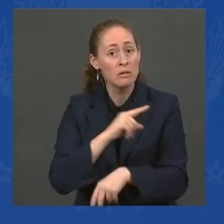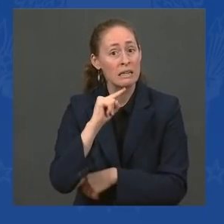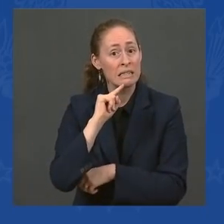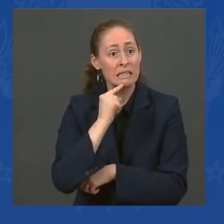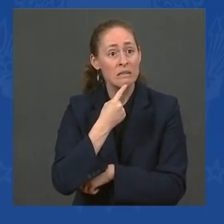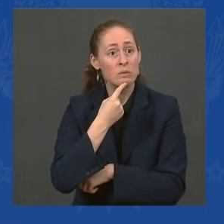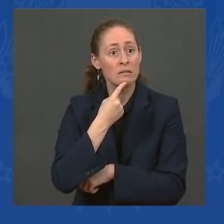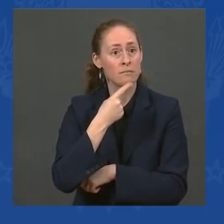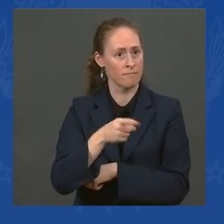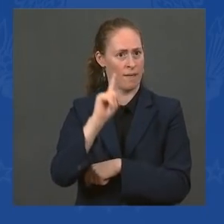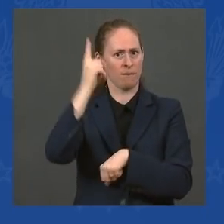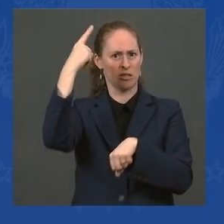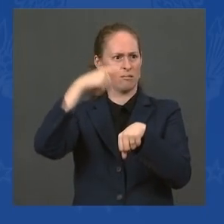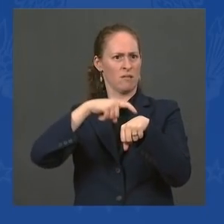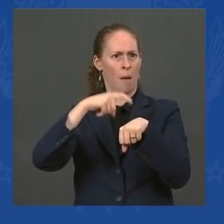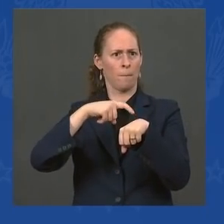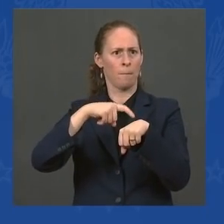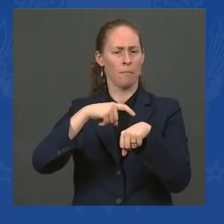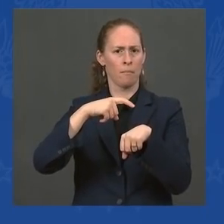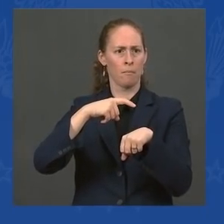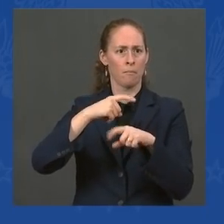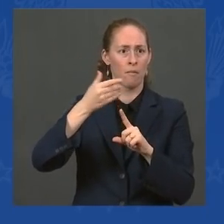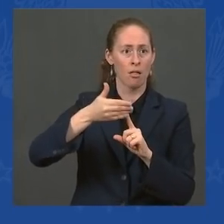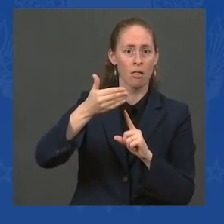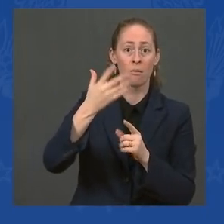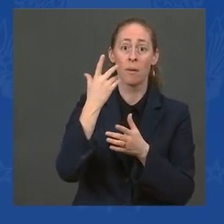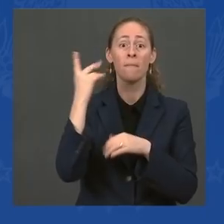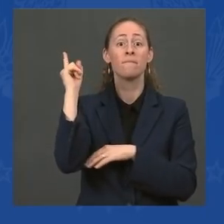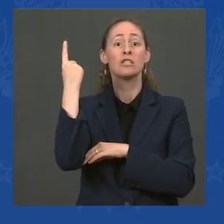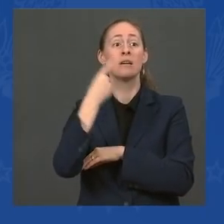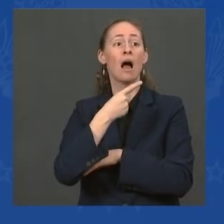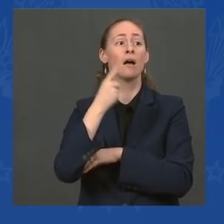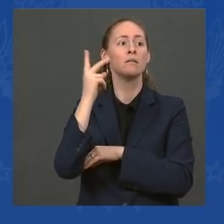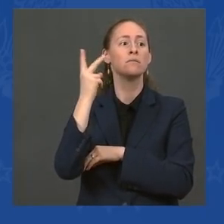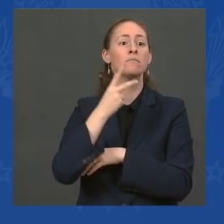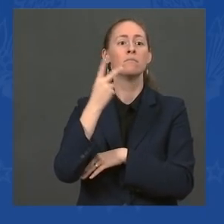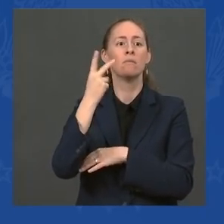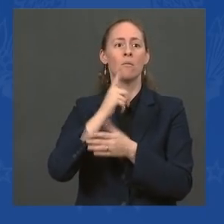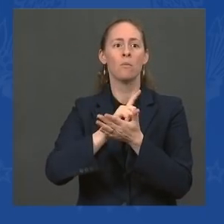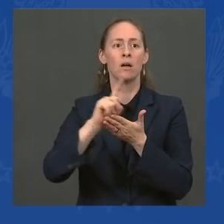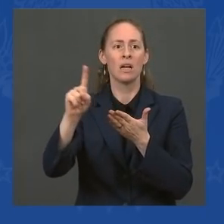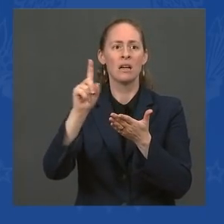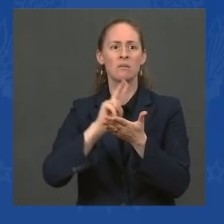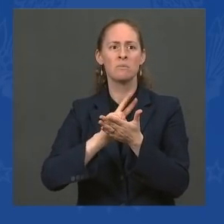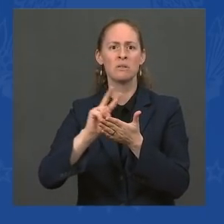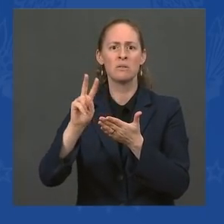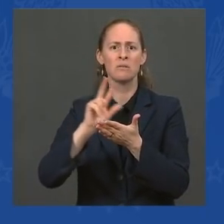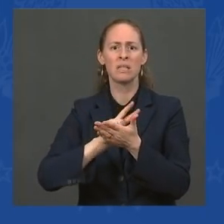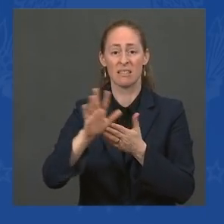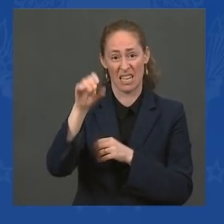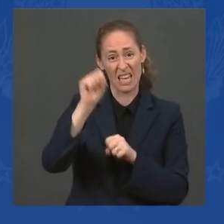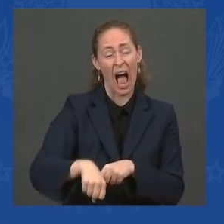but the cascading effects in the ensuing weeks could go anywhere from a recession to a complete catastrophe for the global economy.